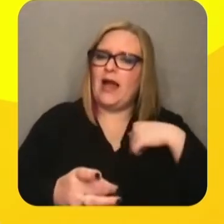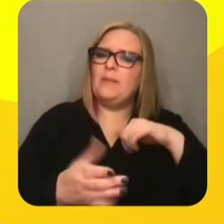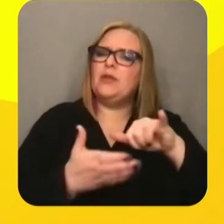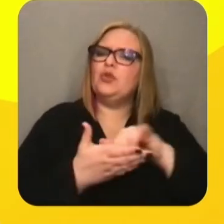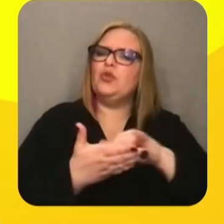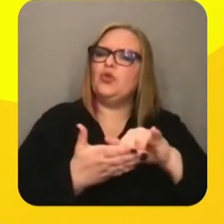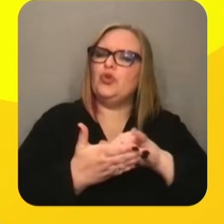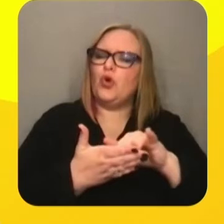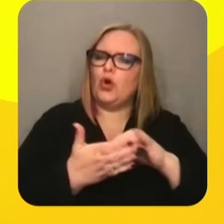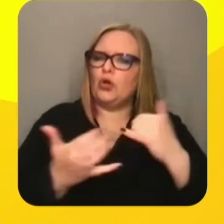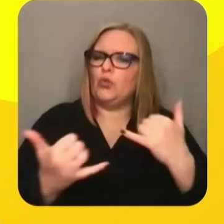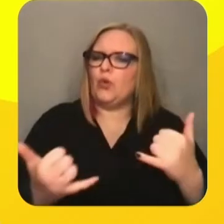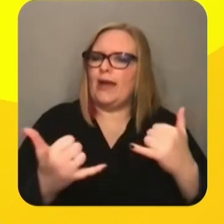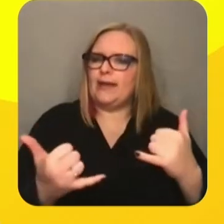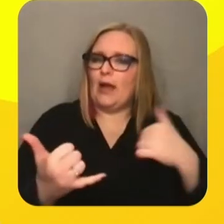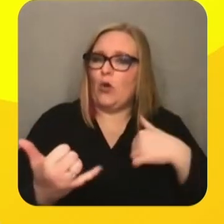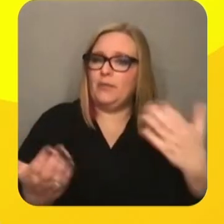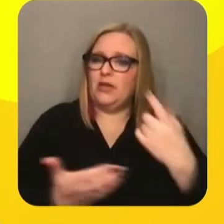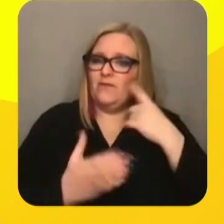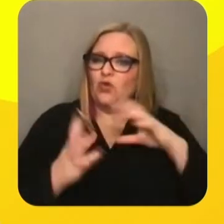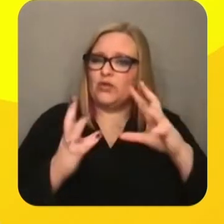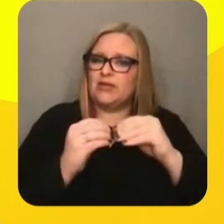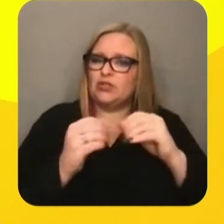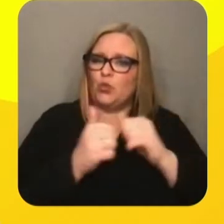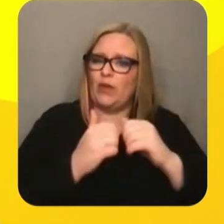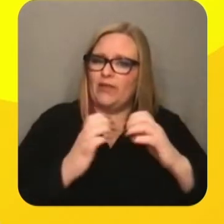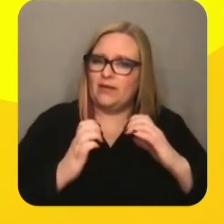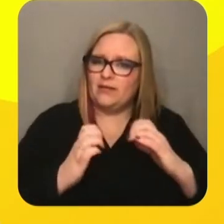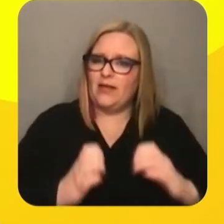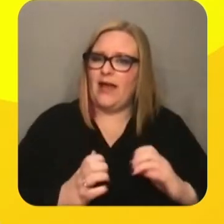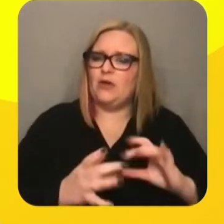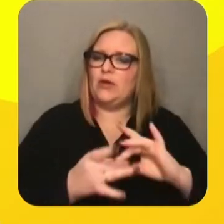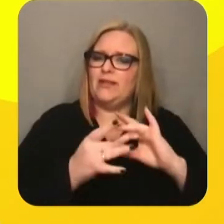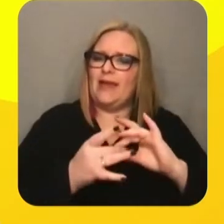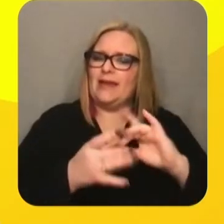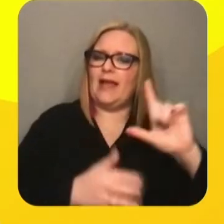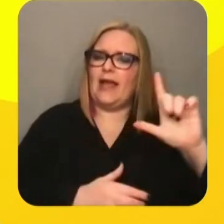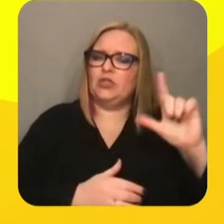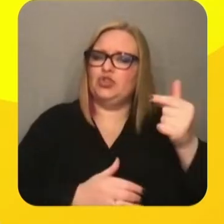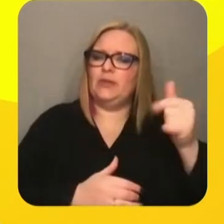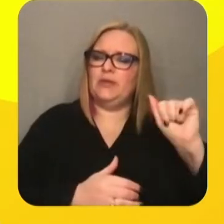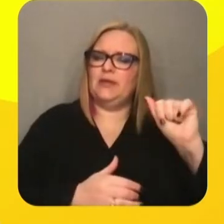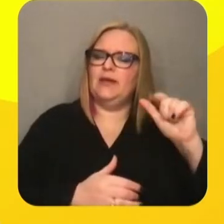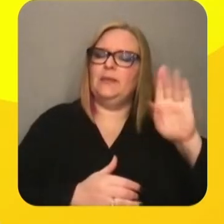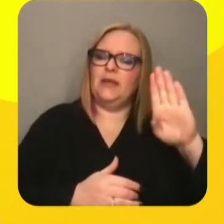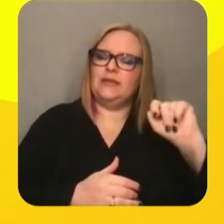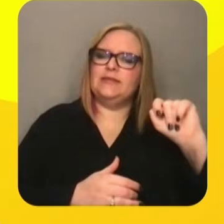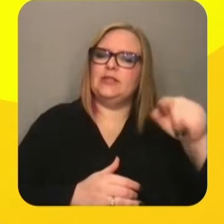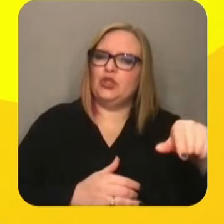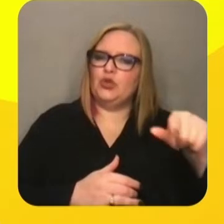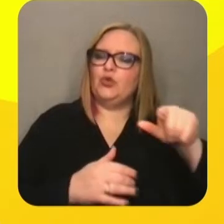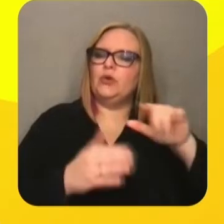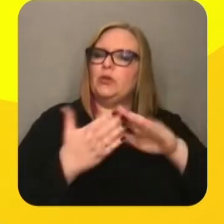and I'm here to do a session with one of our clients around the LGBT community and how we can reach out and do more than just say,